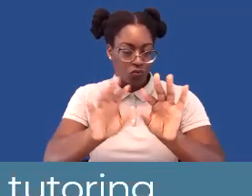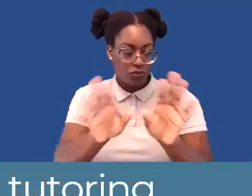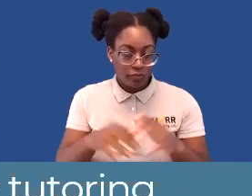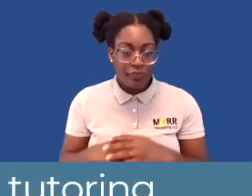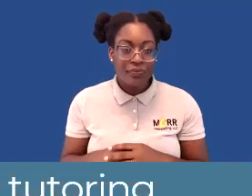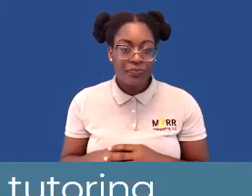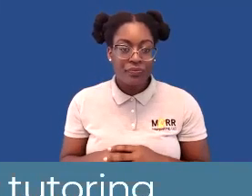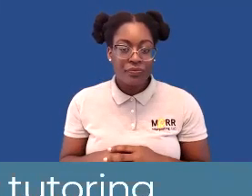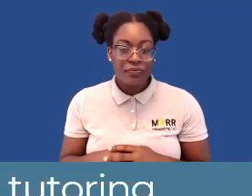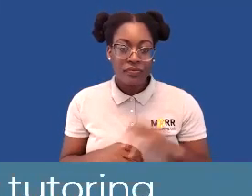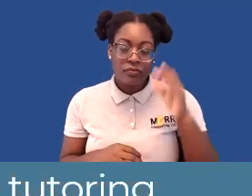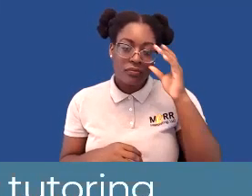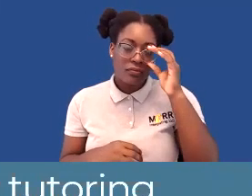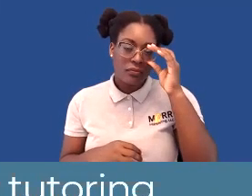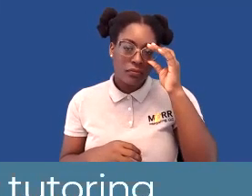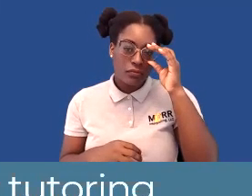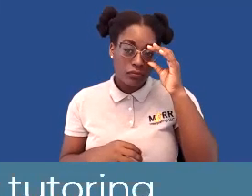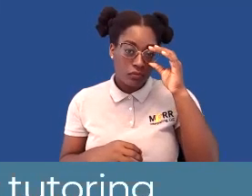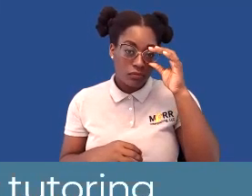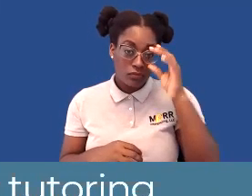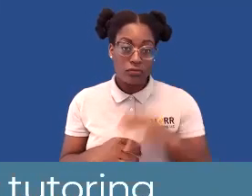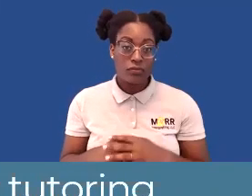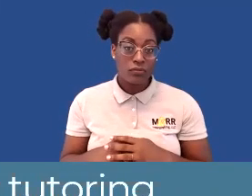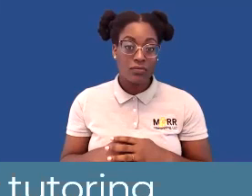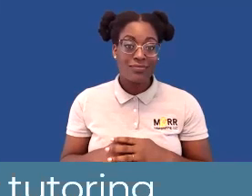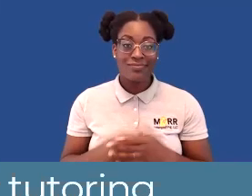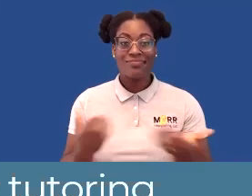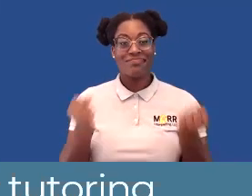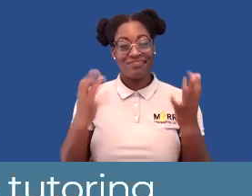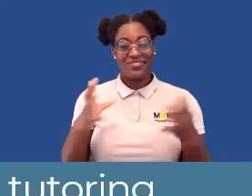as I've kind been on social media boards and watched threads and such